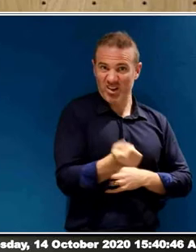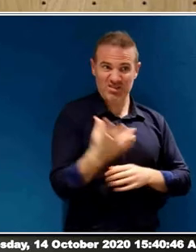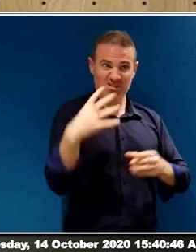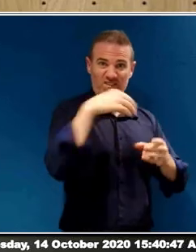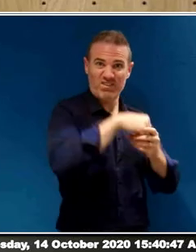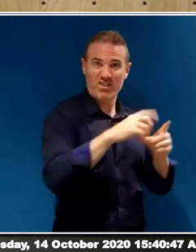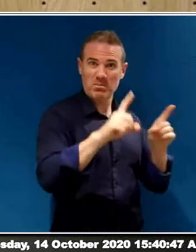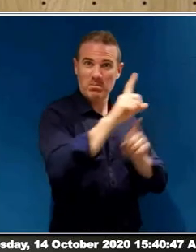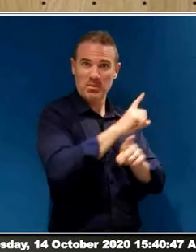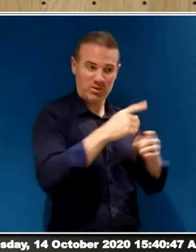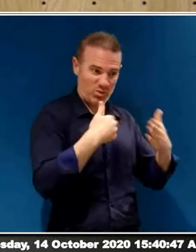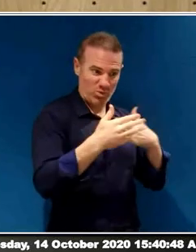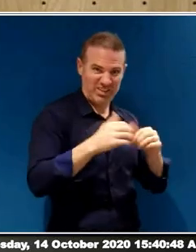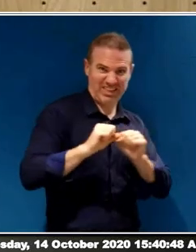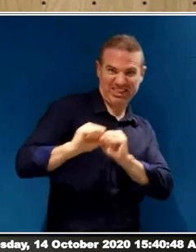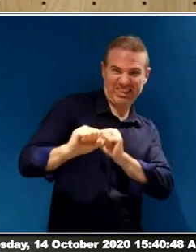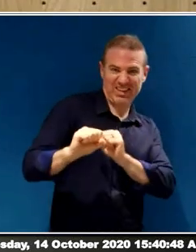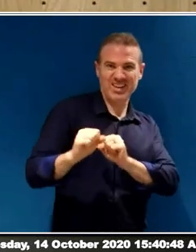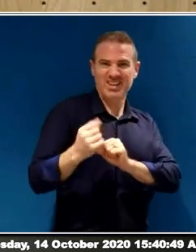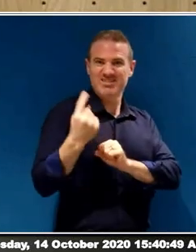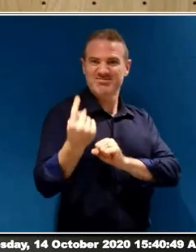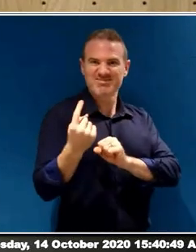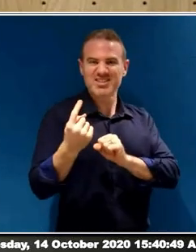adjustments that are made for them.